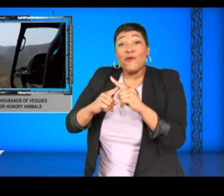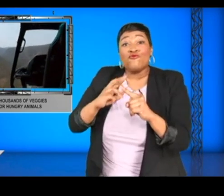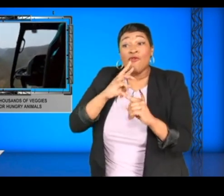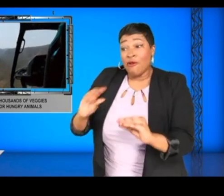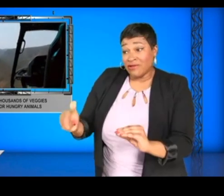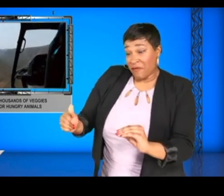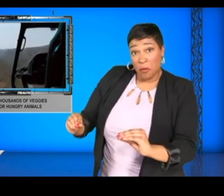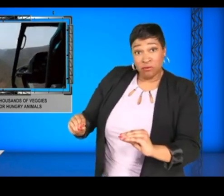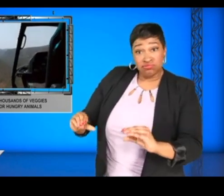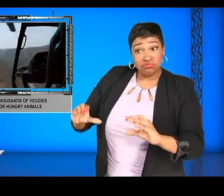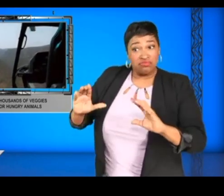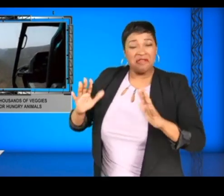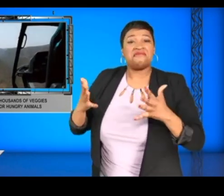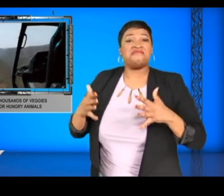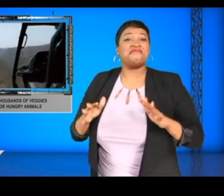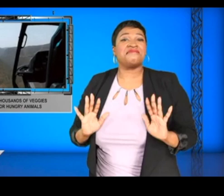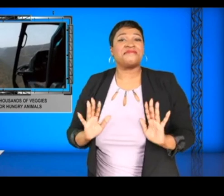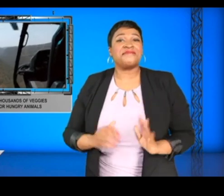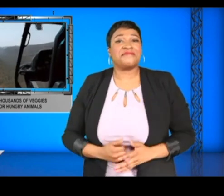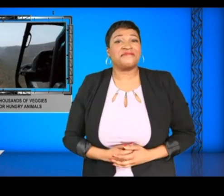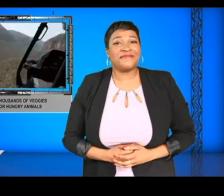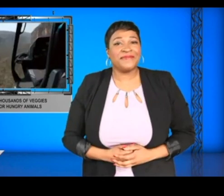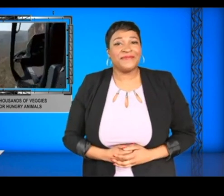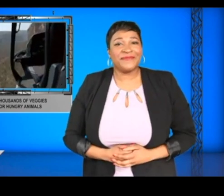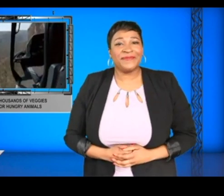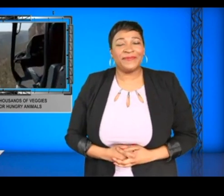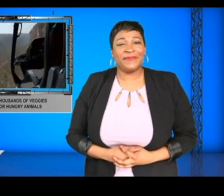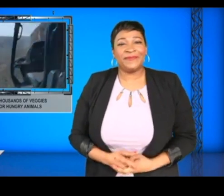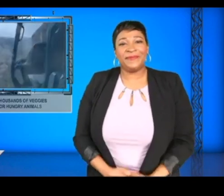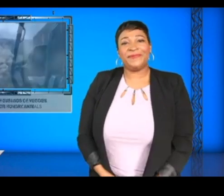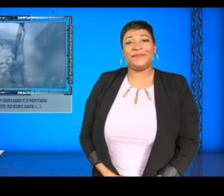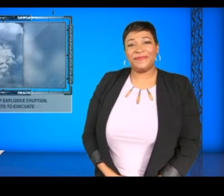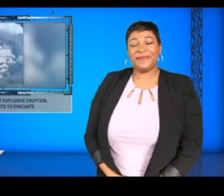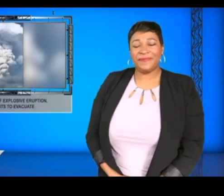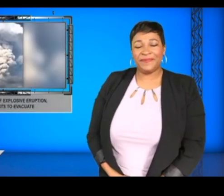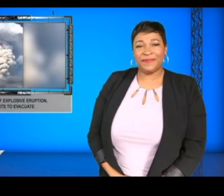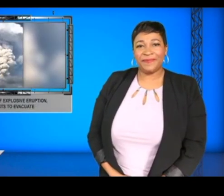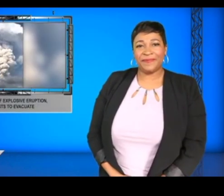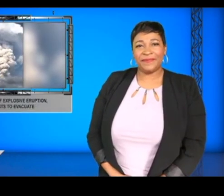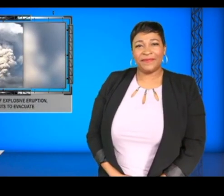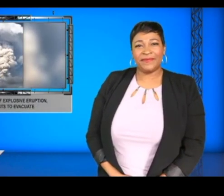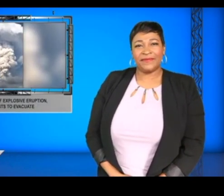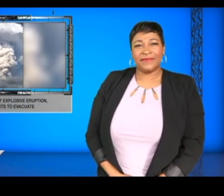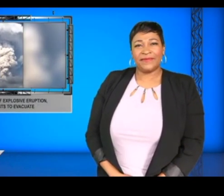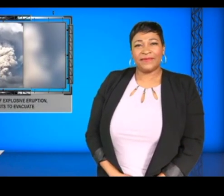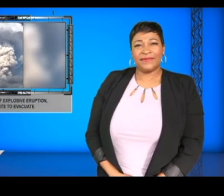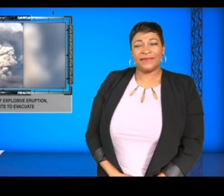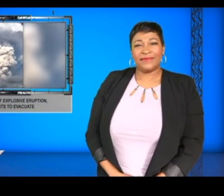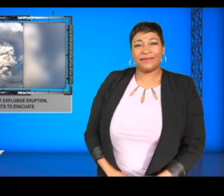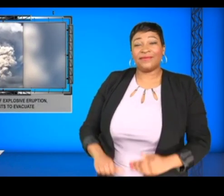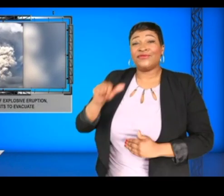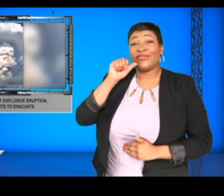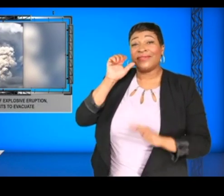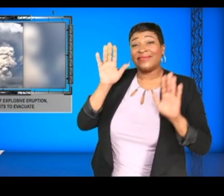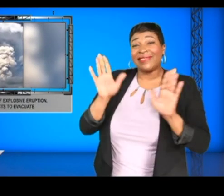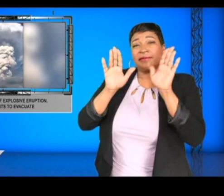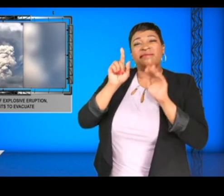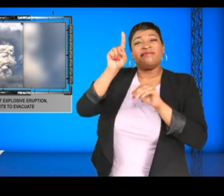and water replenish in the affected areas.